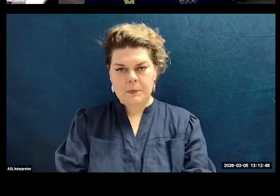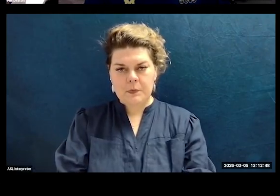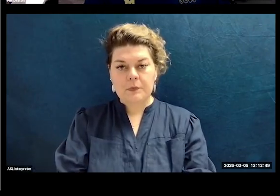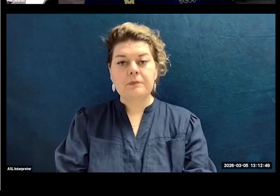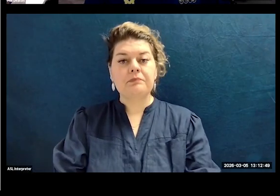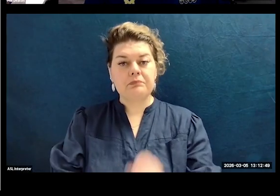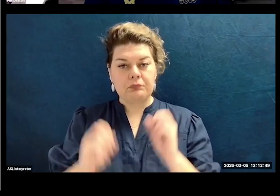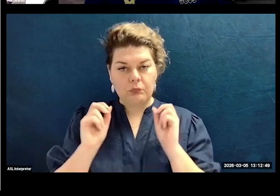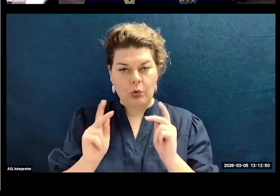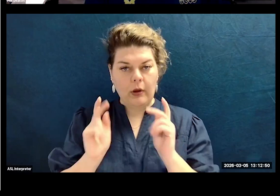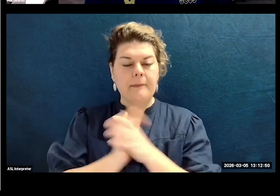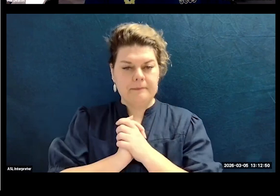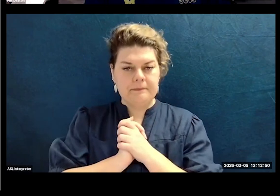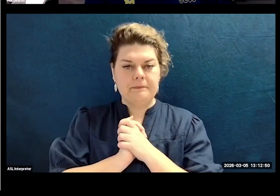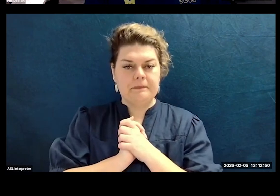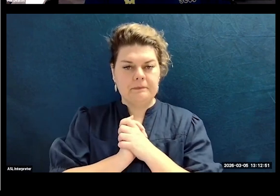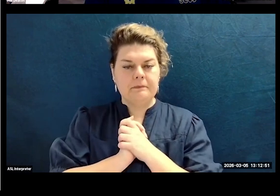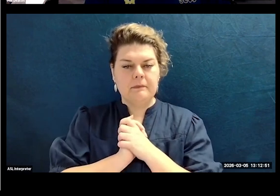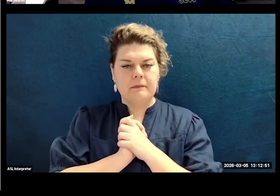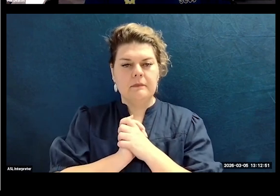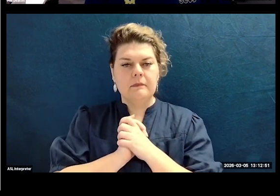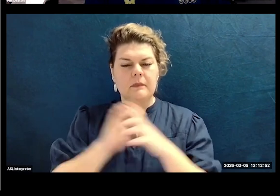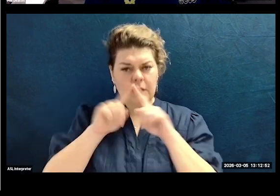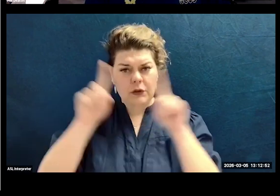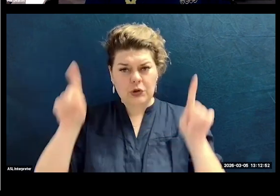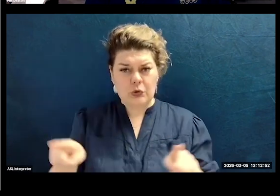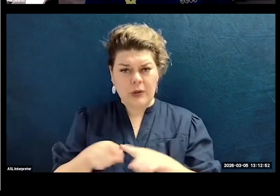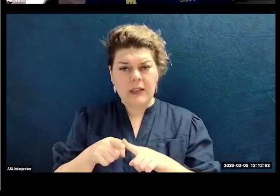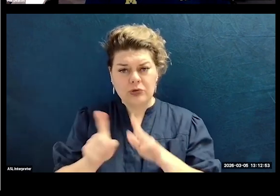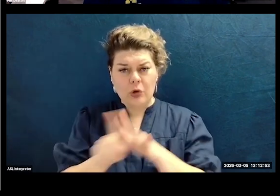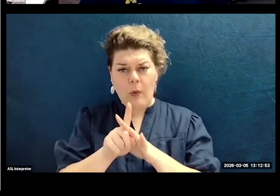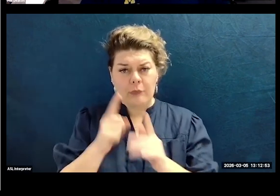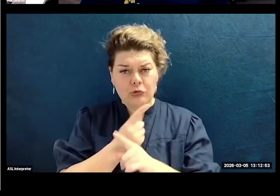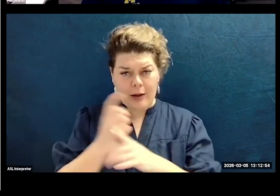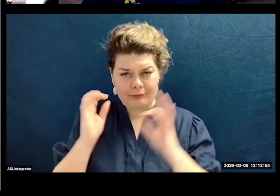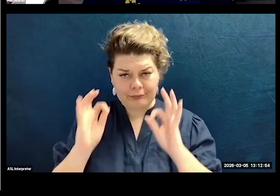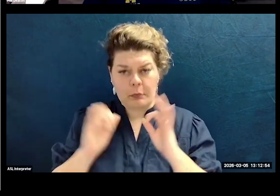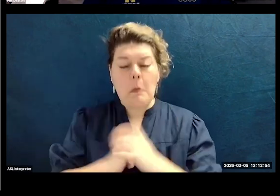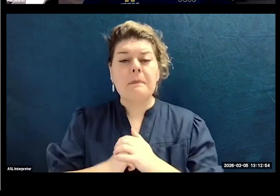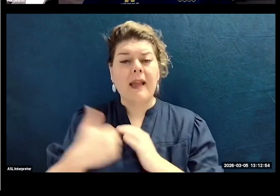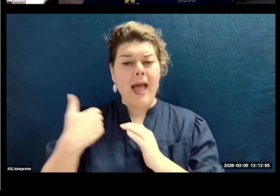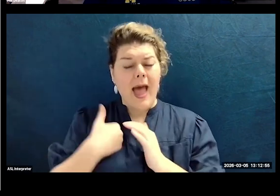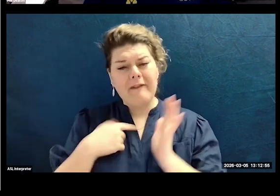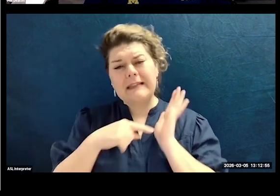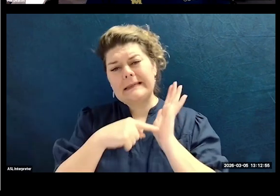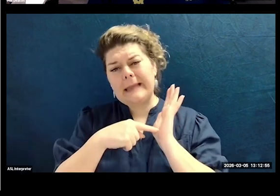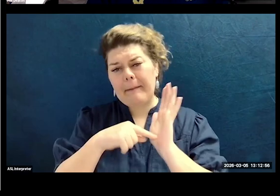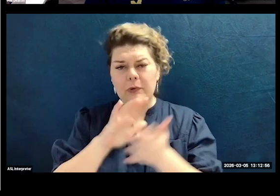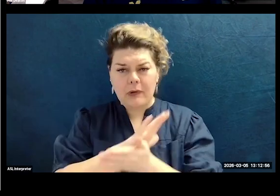Okay, it looks like the screen is showing correctly. We've got our sample document up on the screen right now,